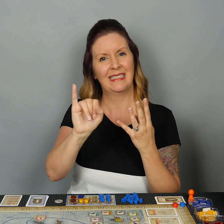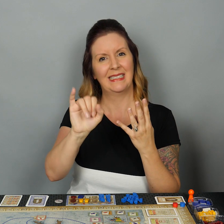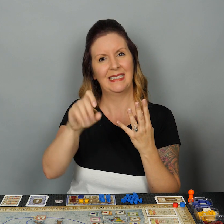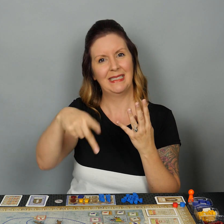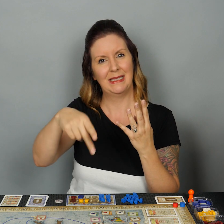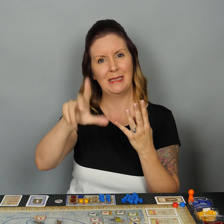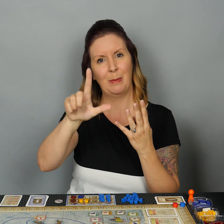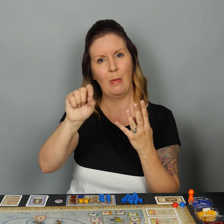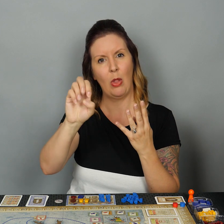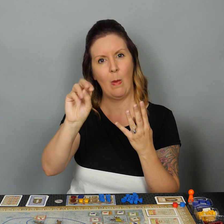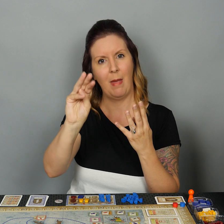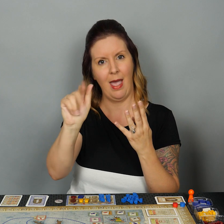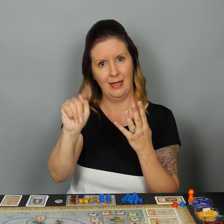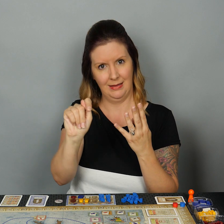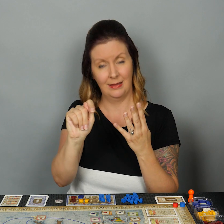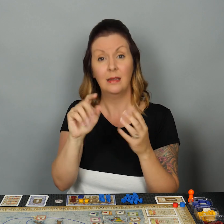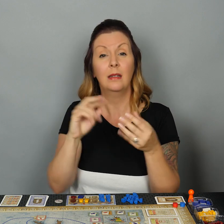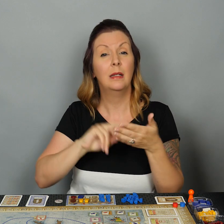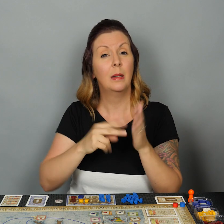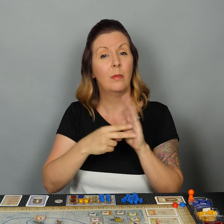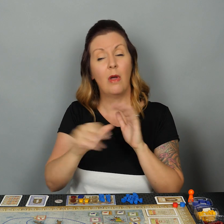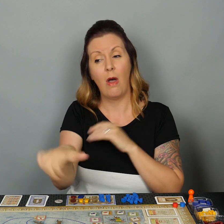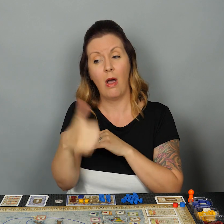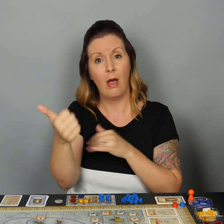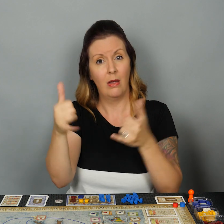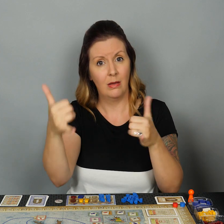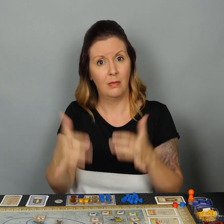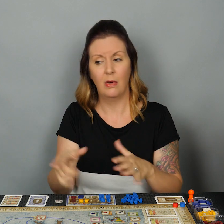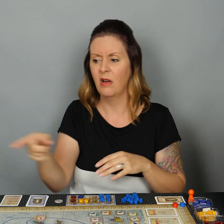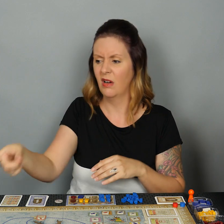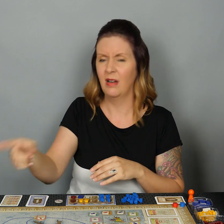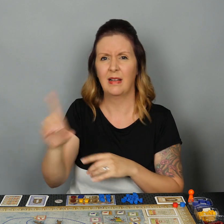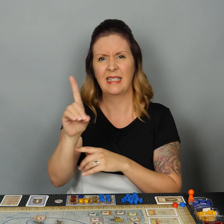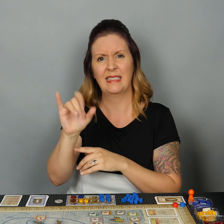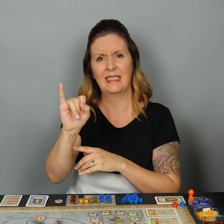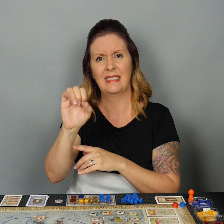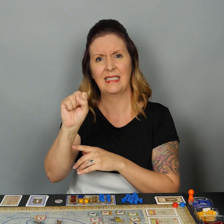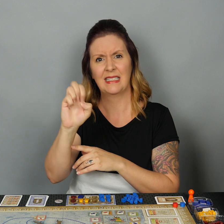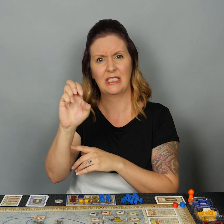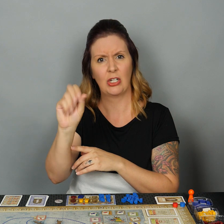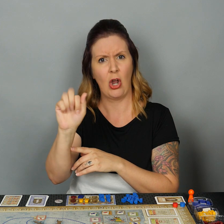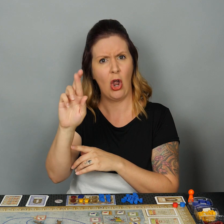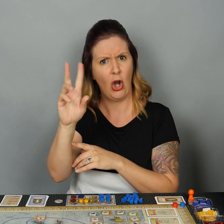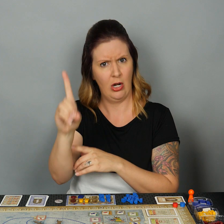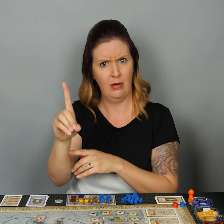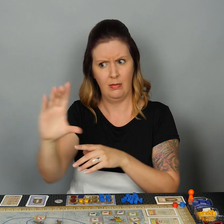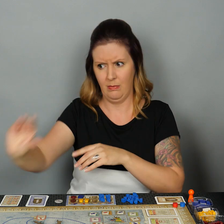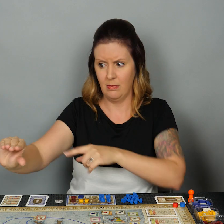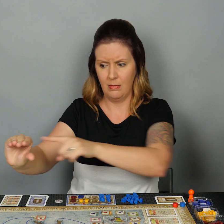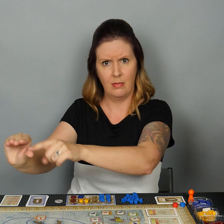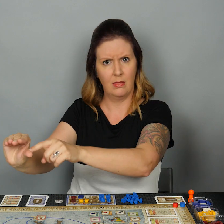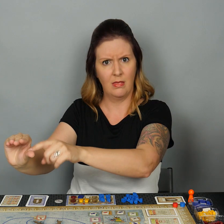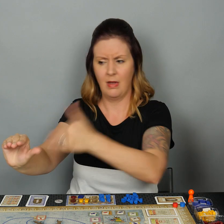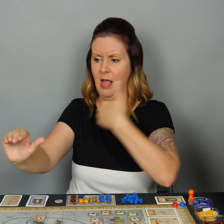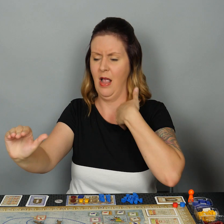When you play the Diplomat card, other players have their most recently played card face